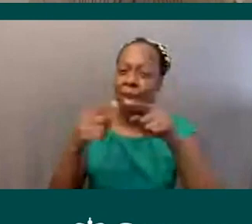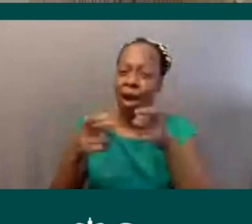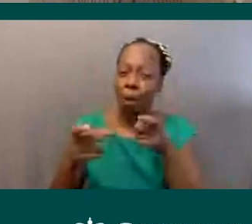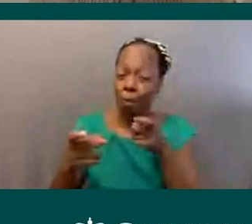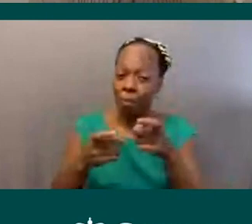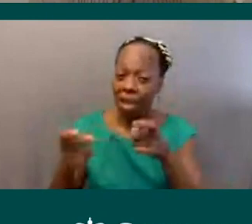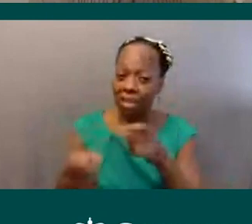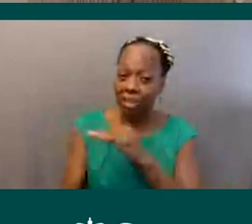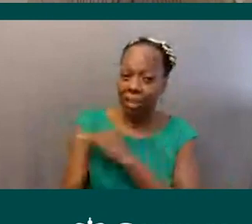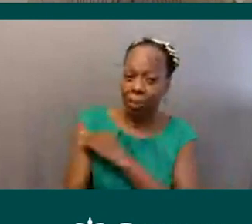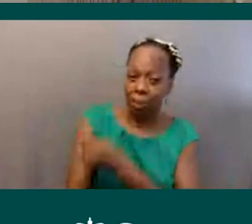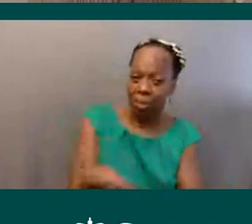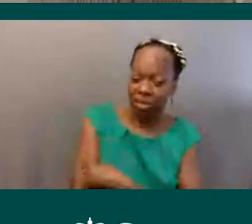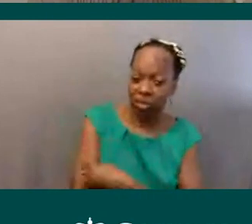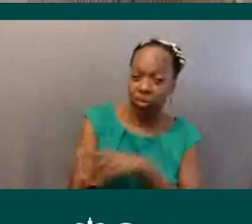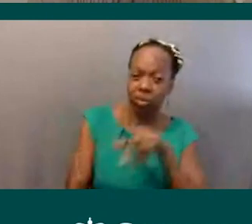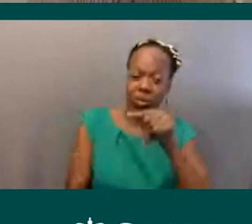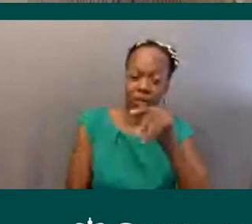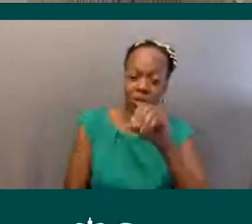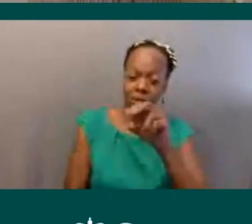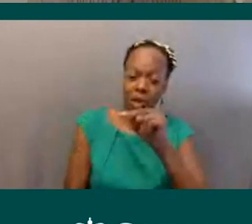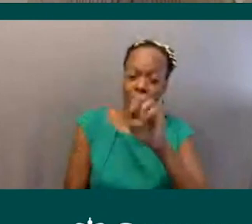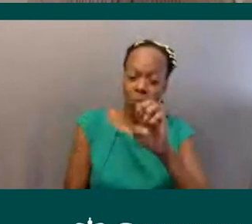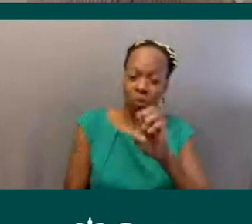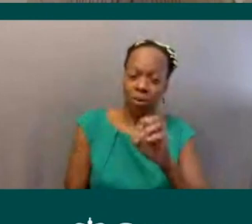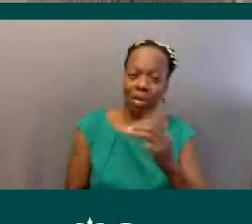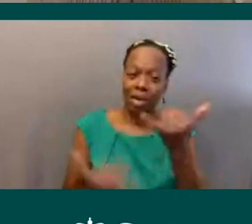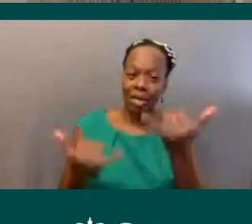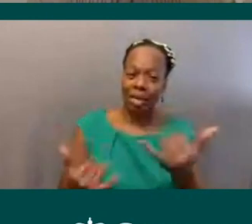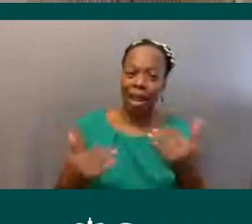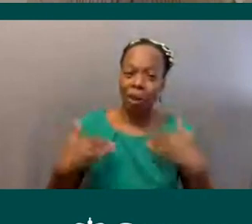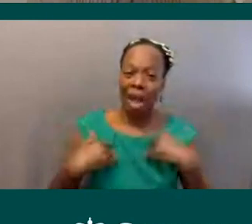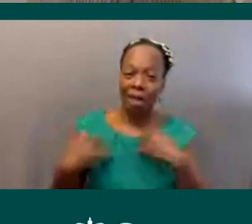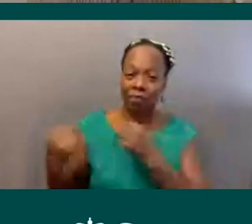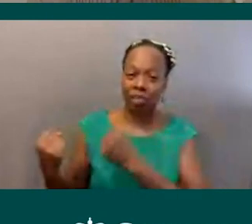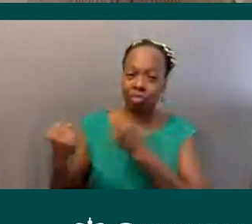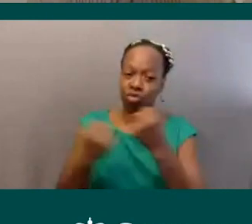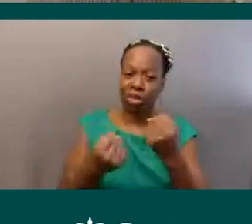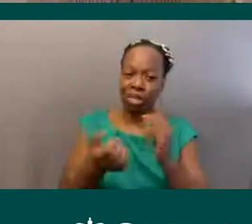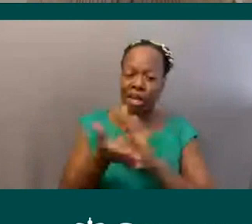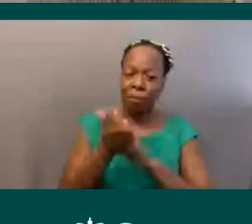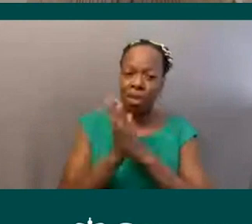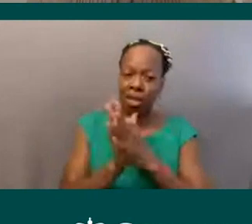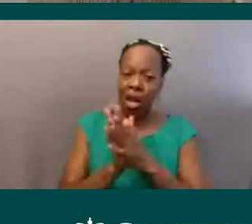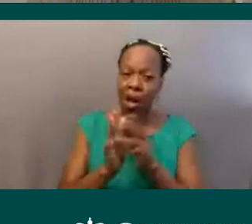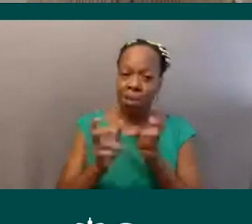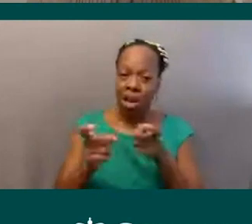then at strengthening is actually a management strategy on looking at tone.